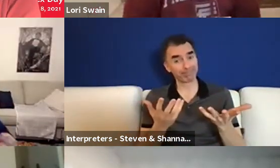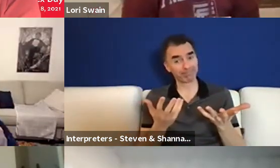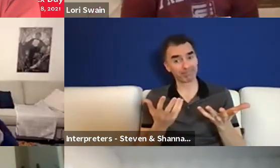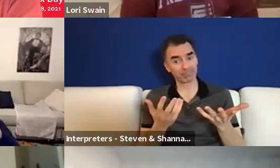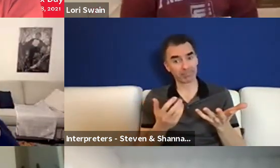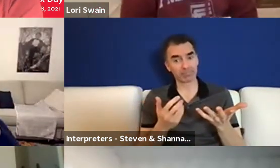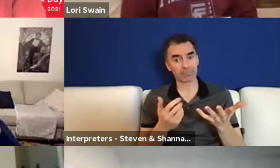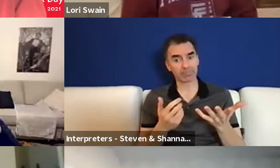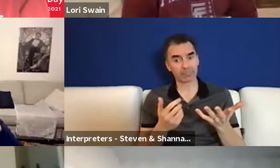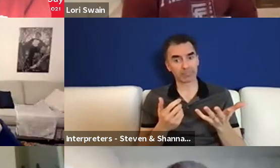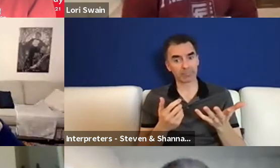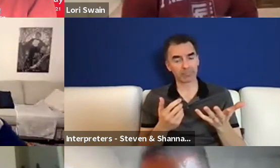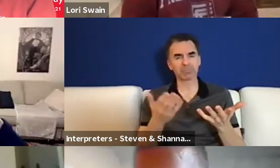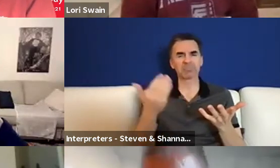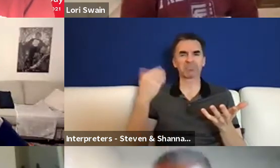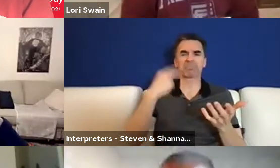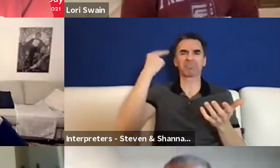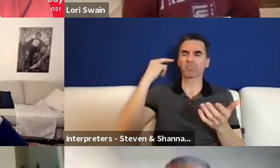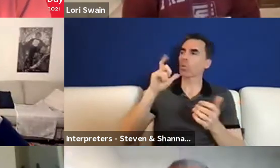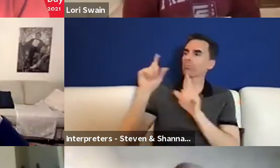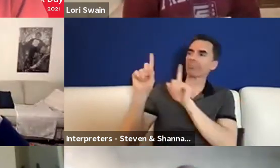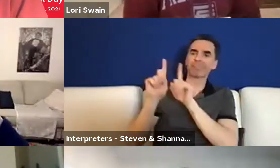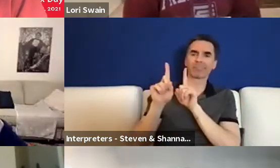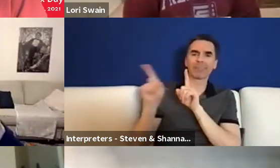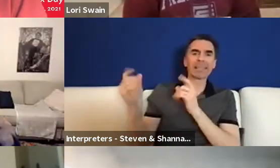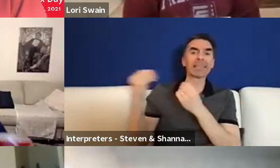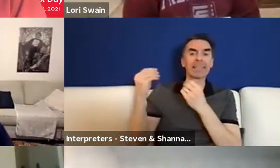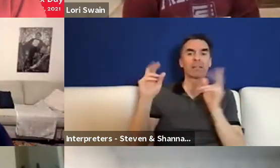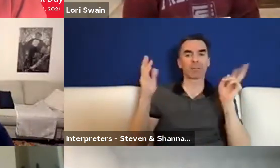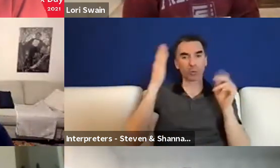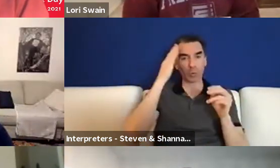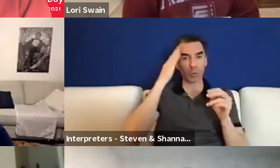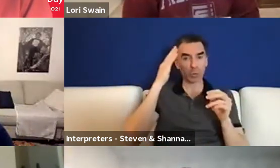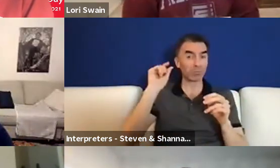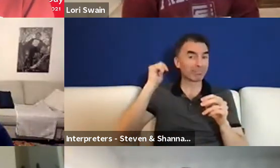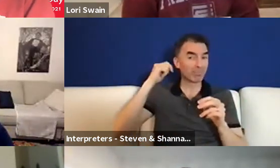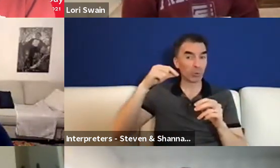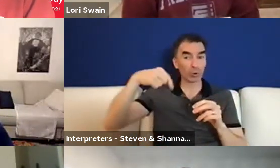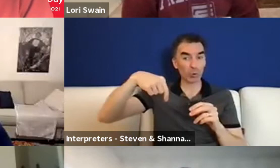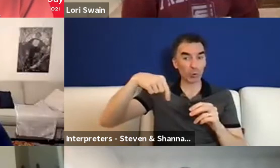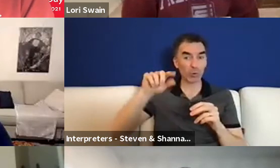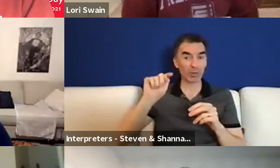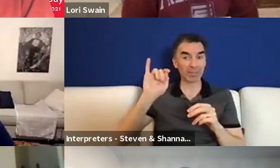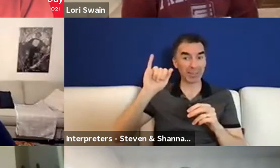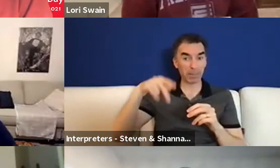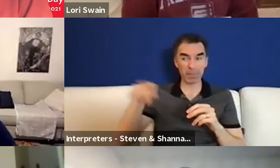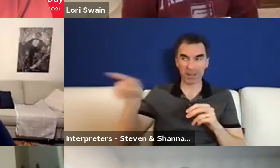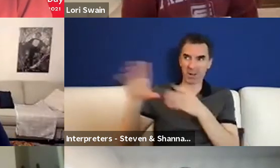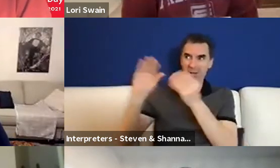know, old mentor of mine taught me the Q tip principle. And my staff are sick of it, because I always should throw it out there,